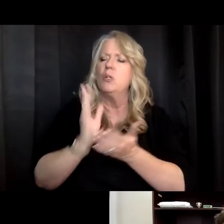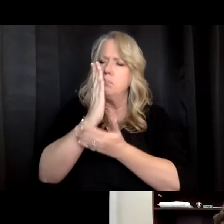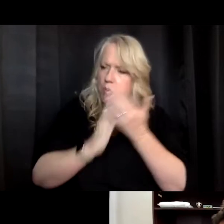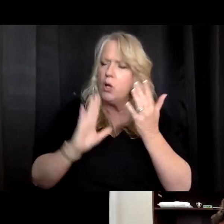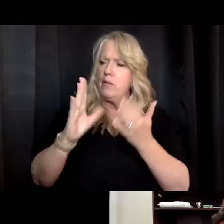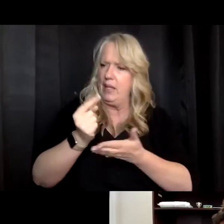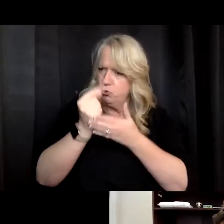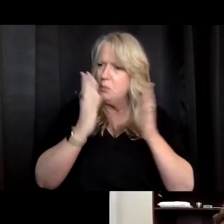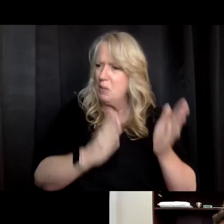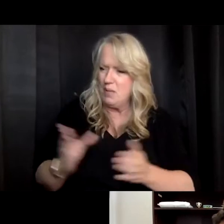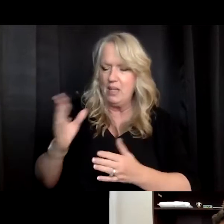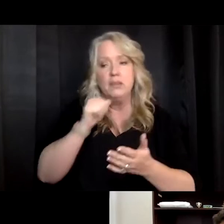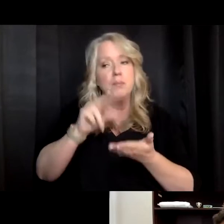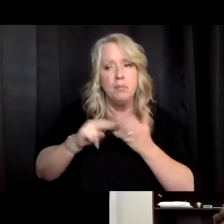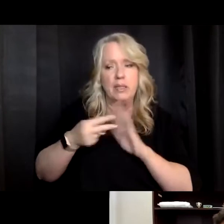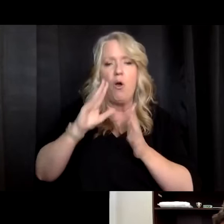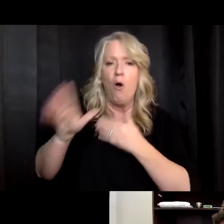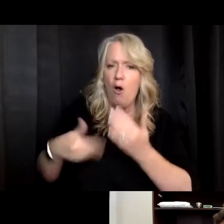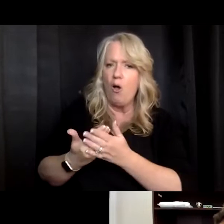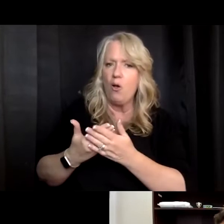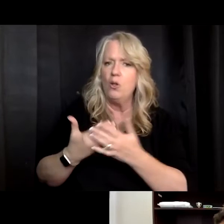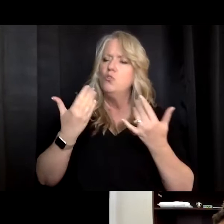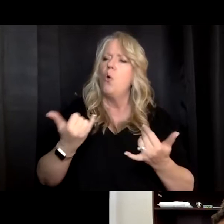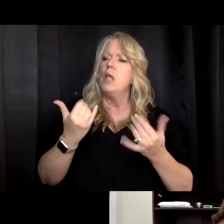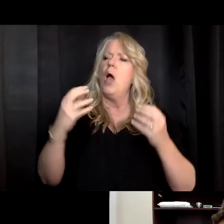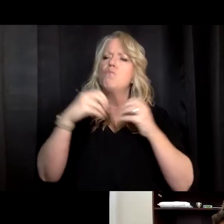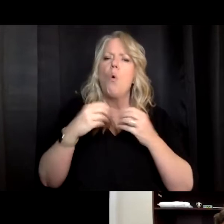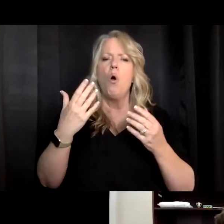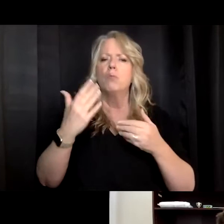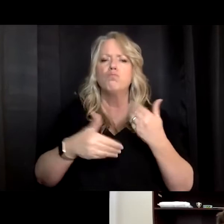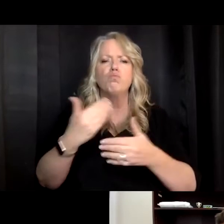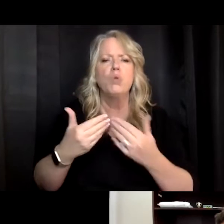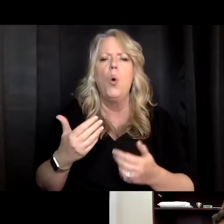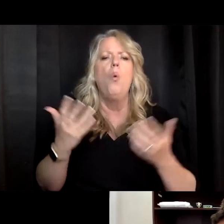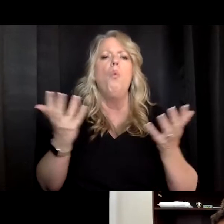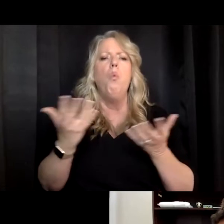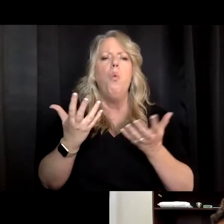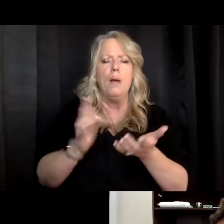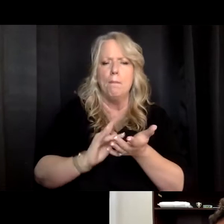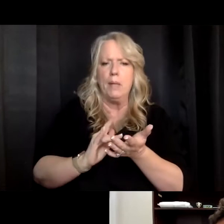APPROACH. AND, ALSO THE NOTION THAT MEDICATIONS ARE A PART OF THE TREATMENT PLAN. CERTAINLY NOT ALL OF IT